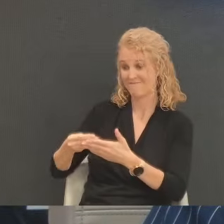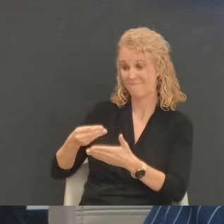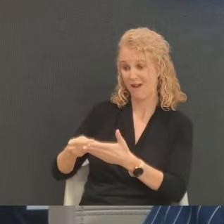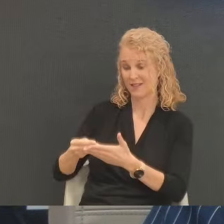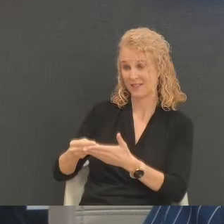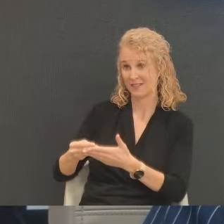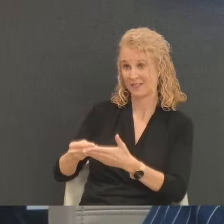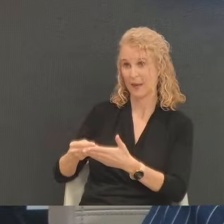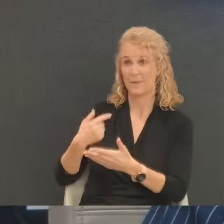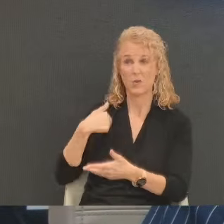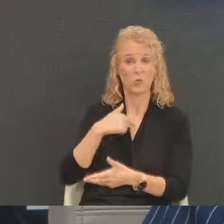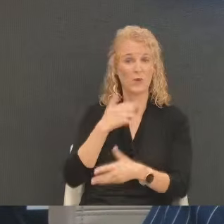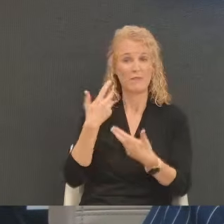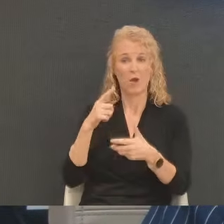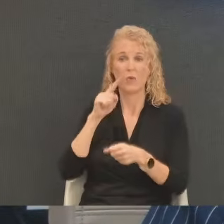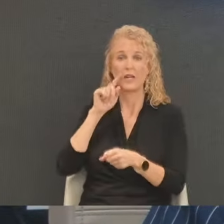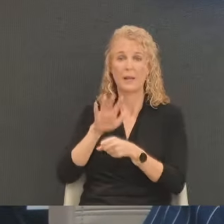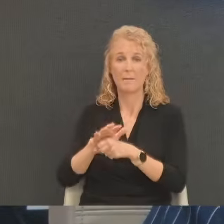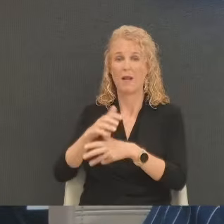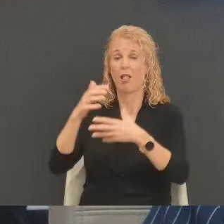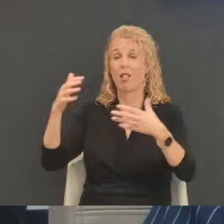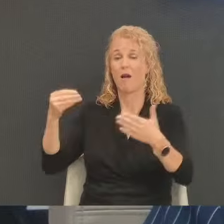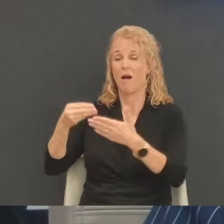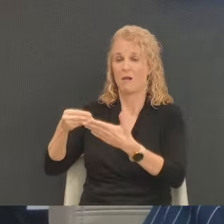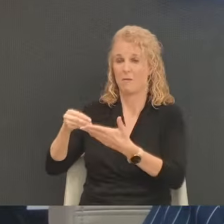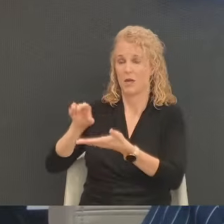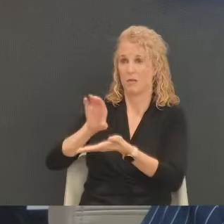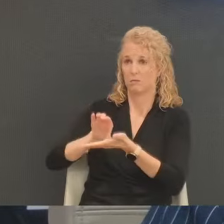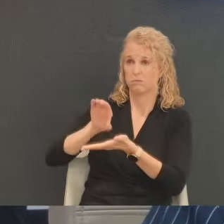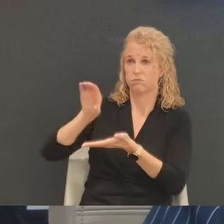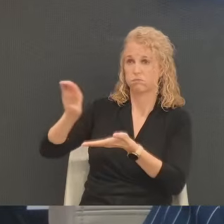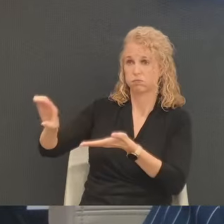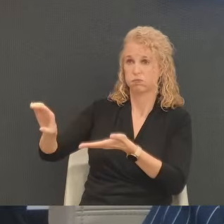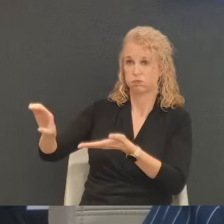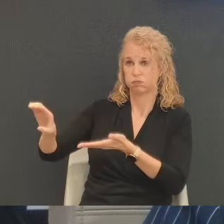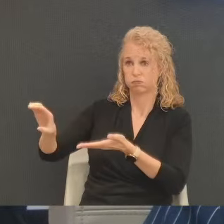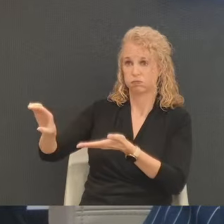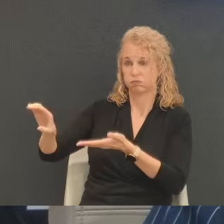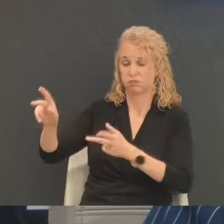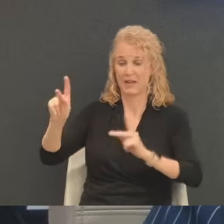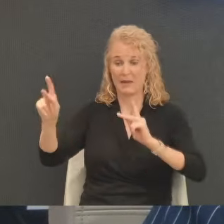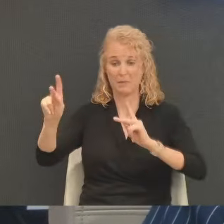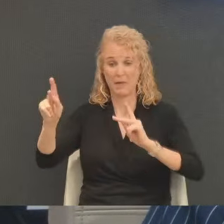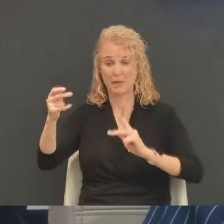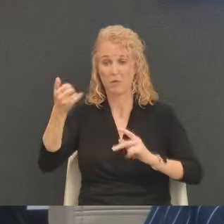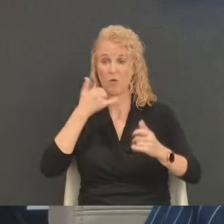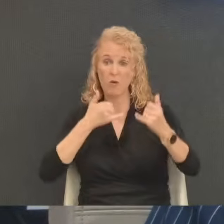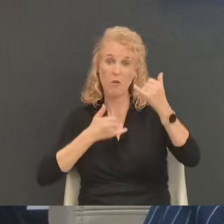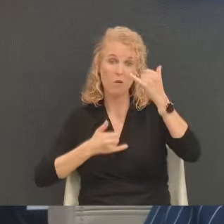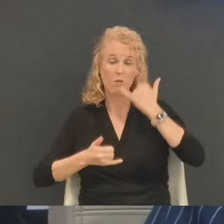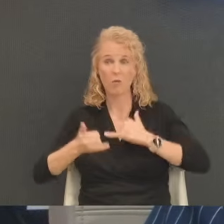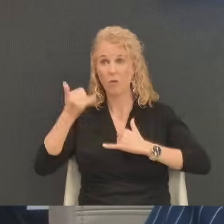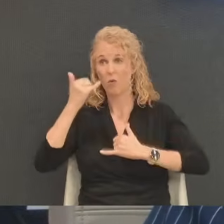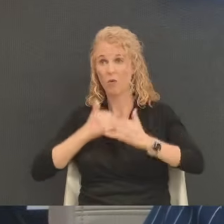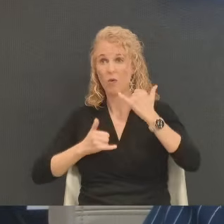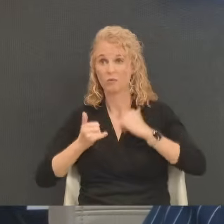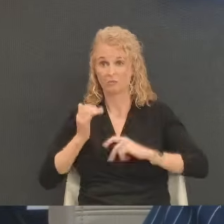of money over to the mental health board and I've been getting calls, some as on the Board and some